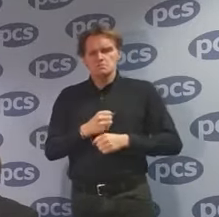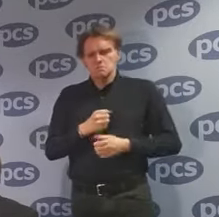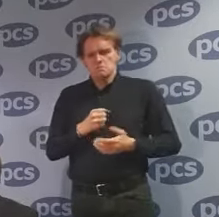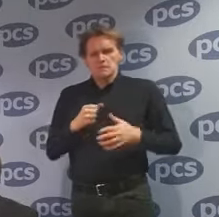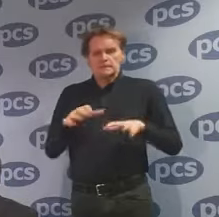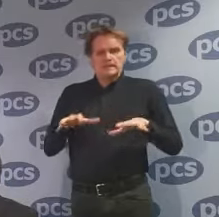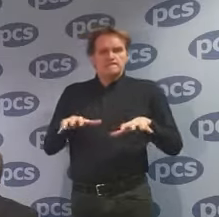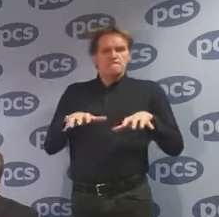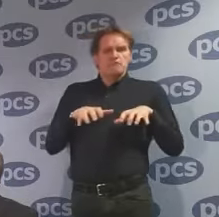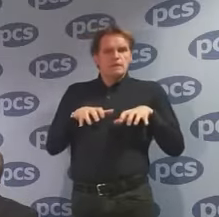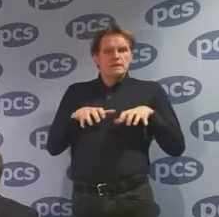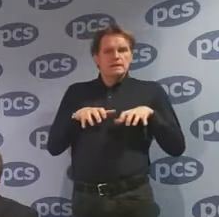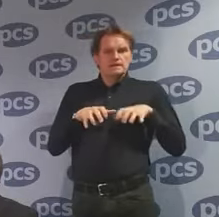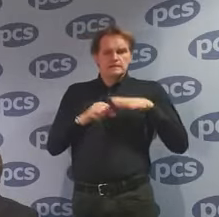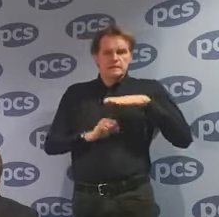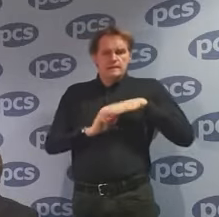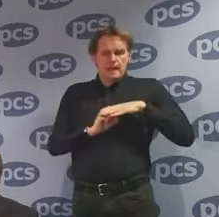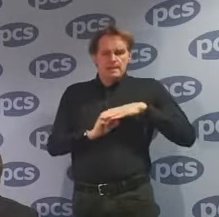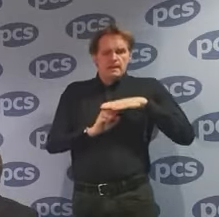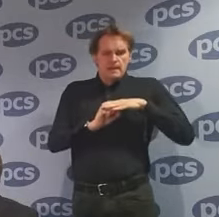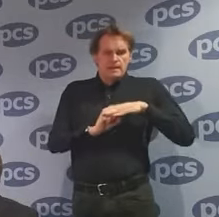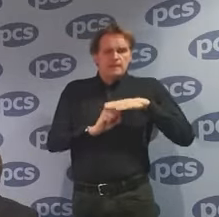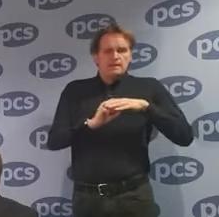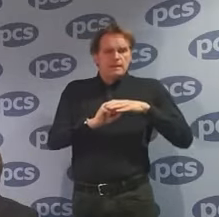and pay cap. And alongside that an interesting